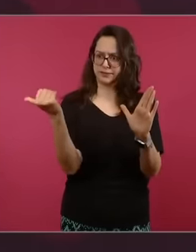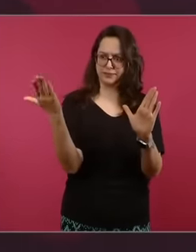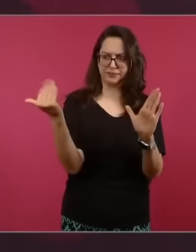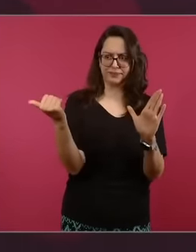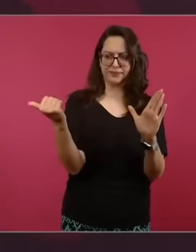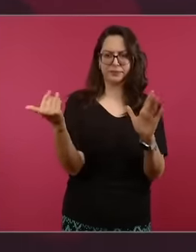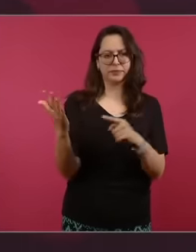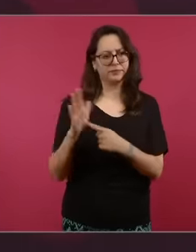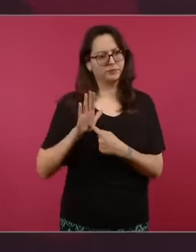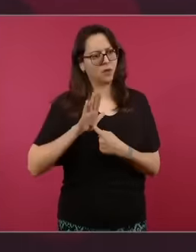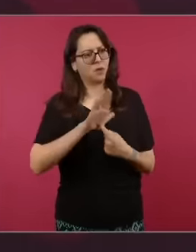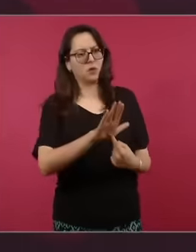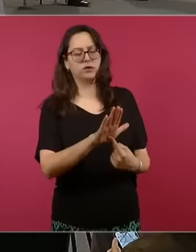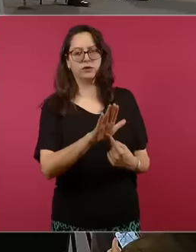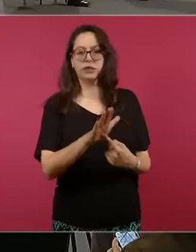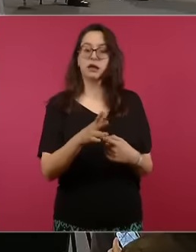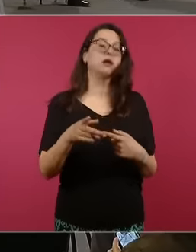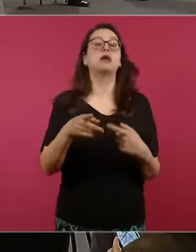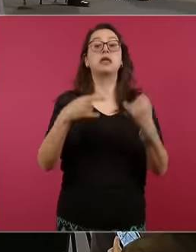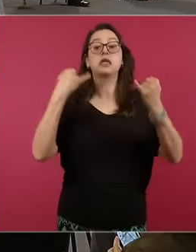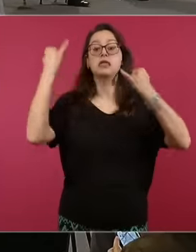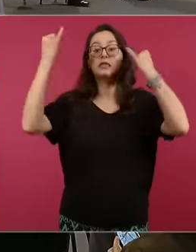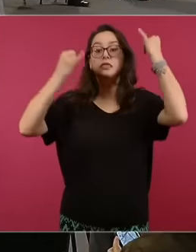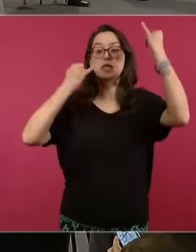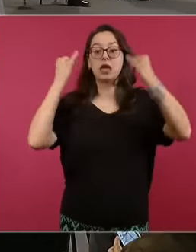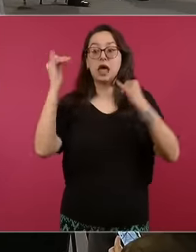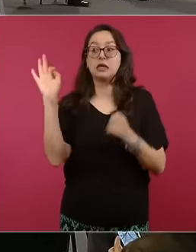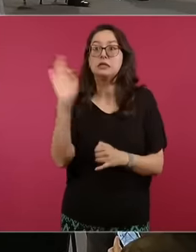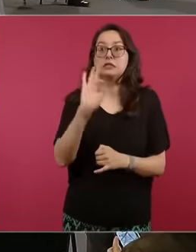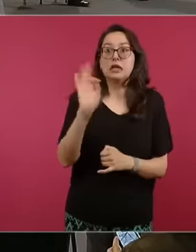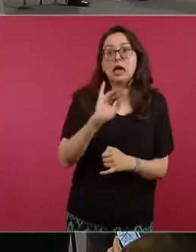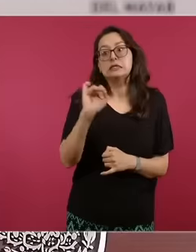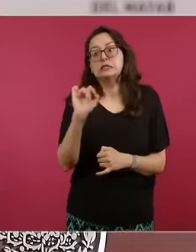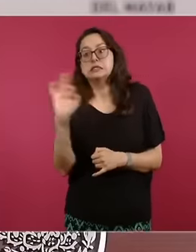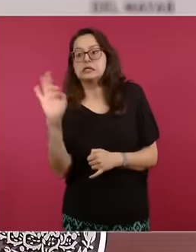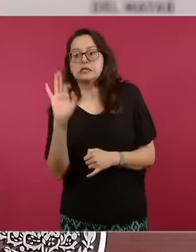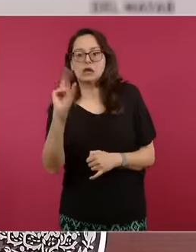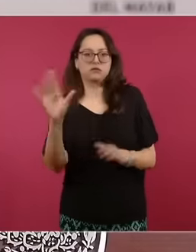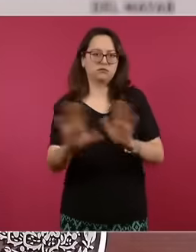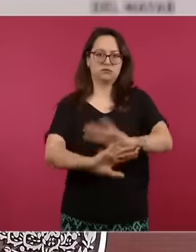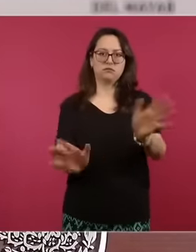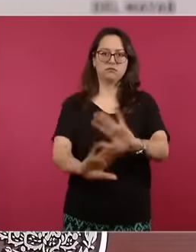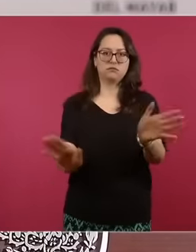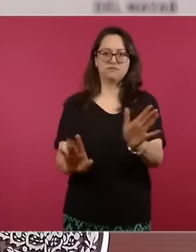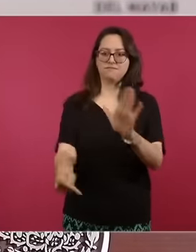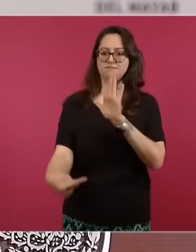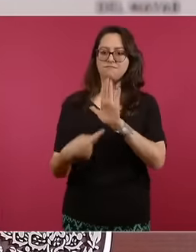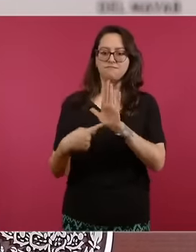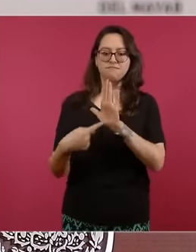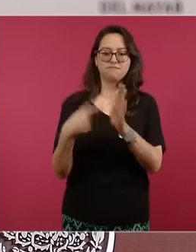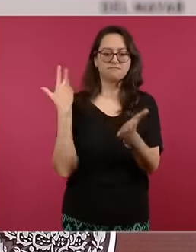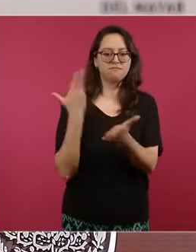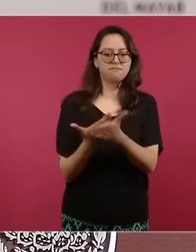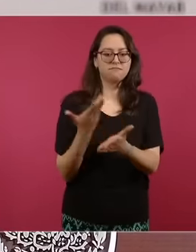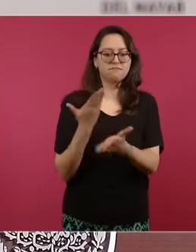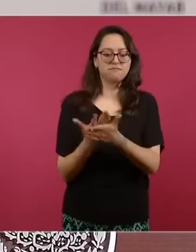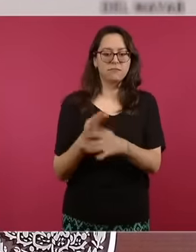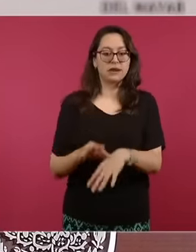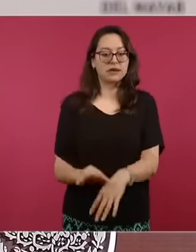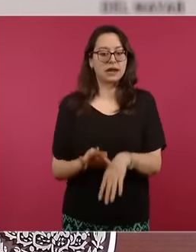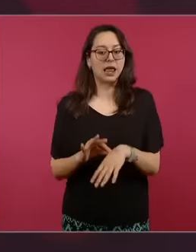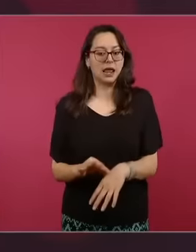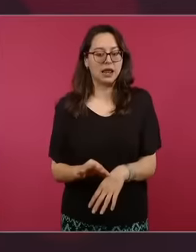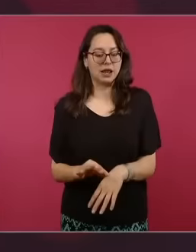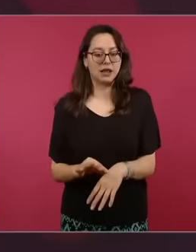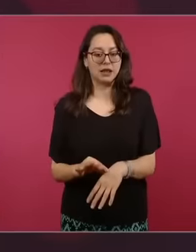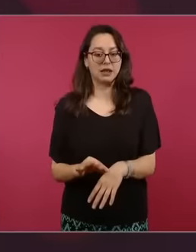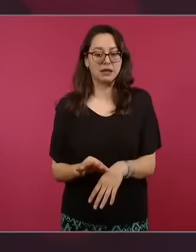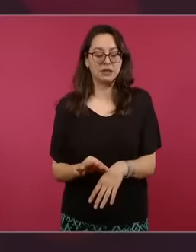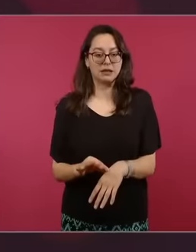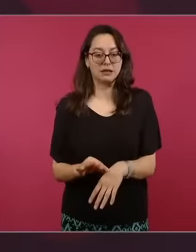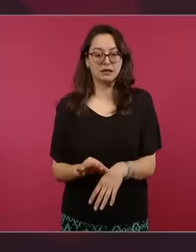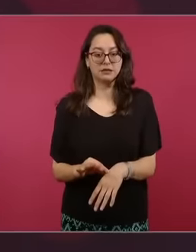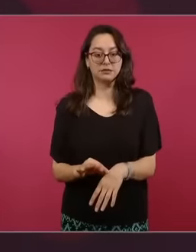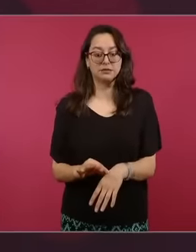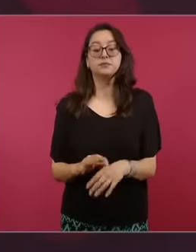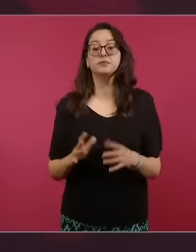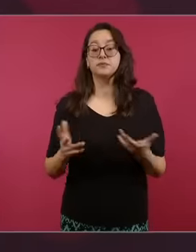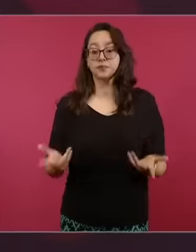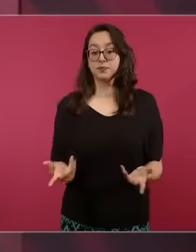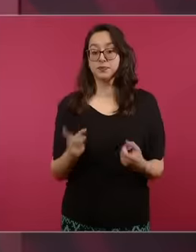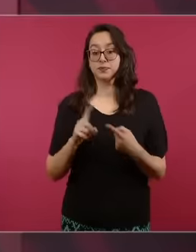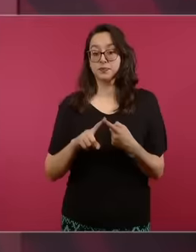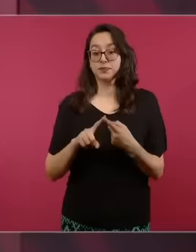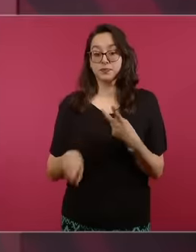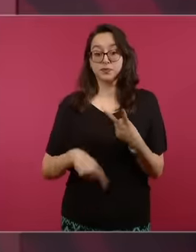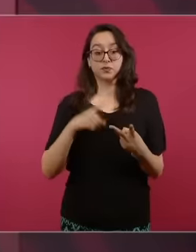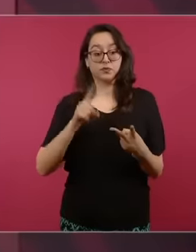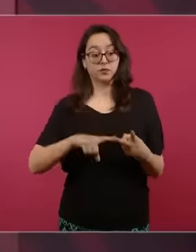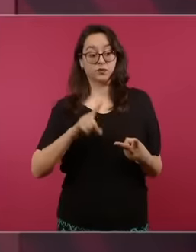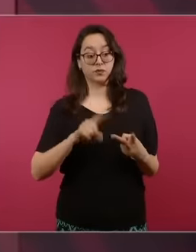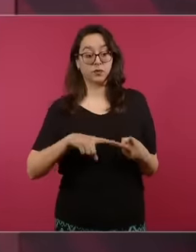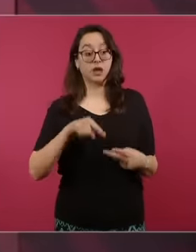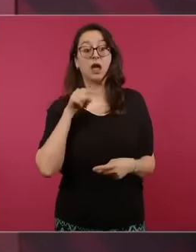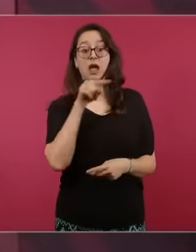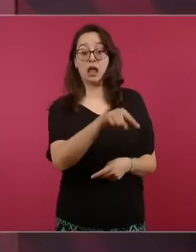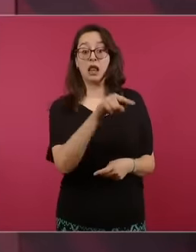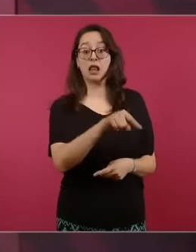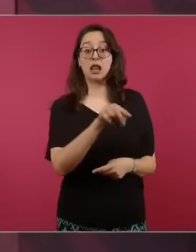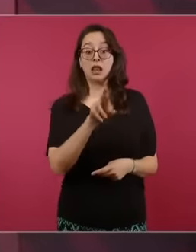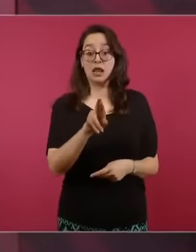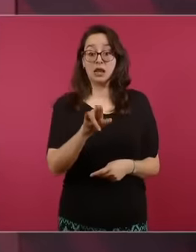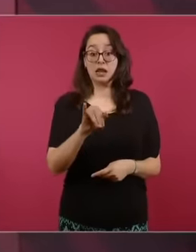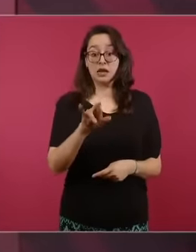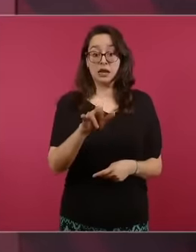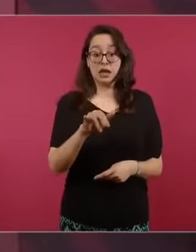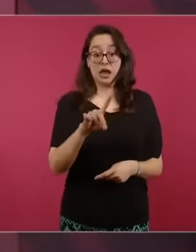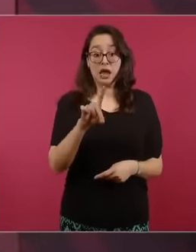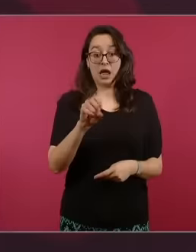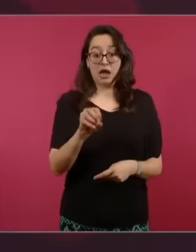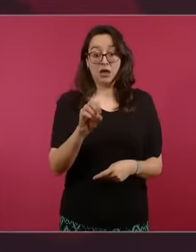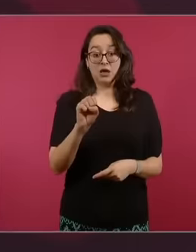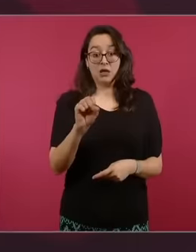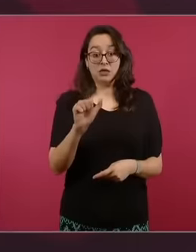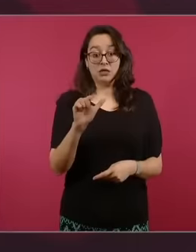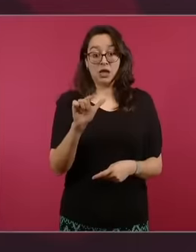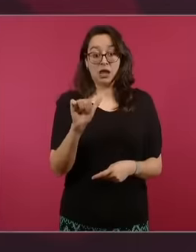speculation or conjectures and furthermore this does not take away Ricardo Salinas's right. statement of their